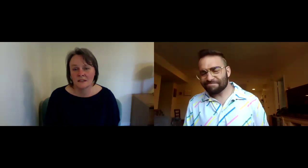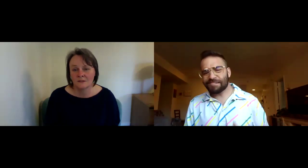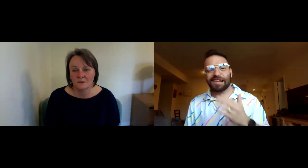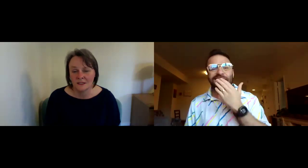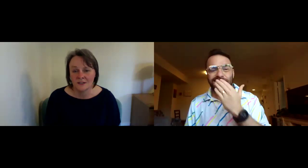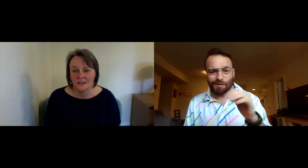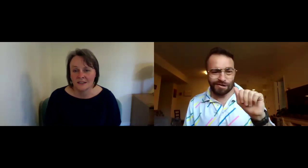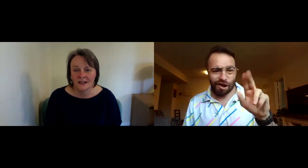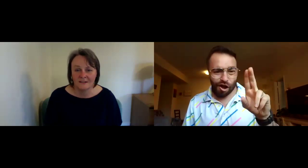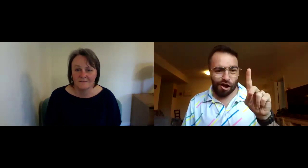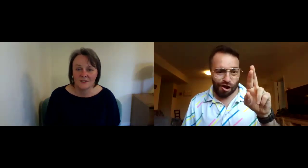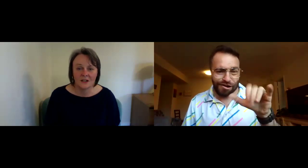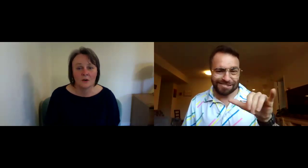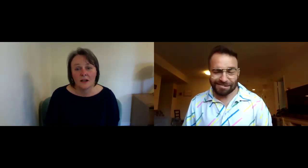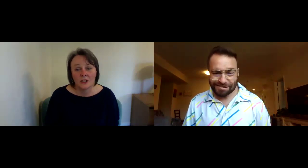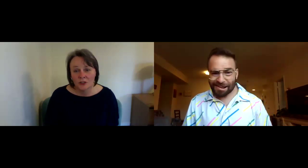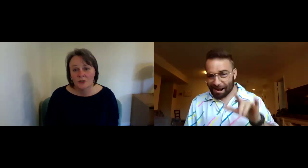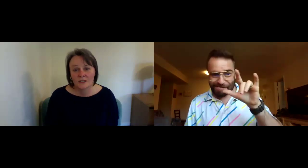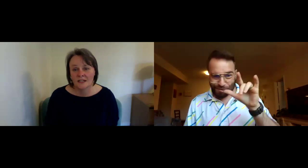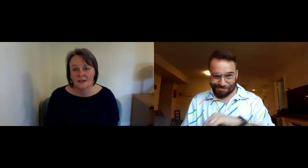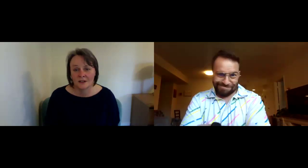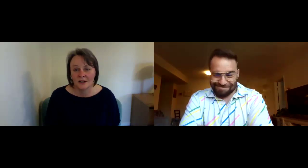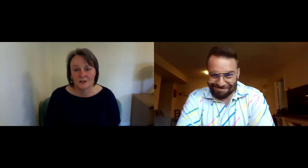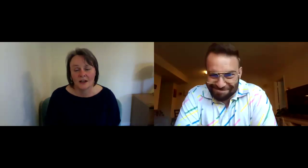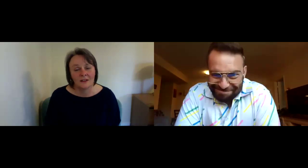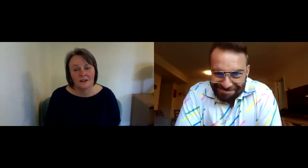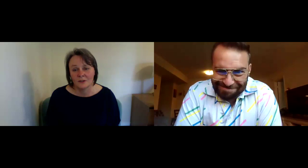even be here today. So huge thanks out to Audrey. I love you, Audrey